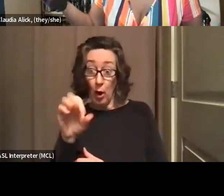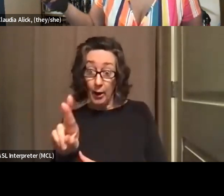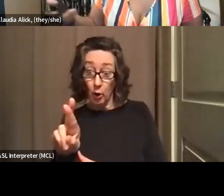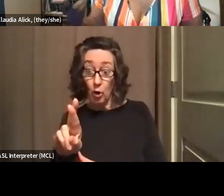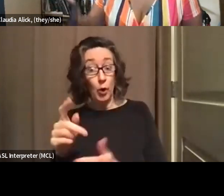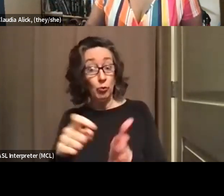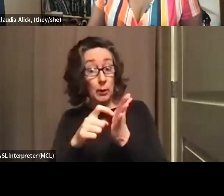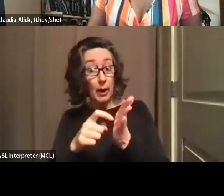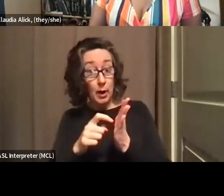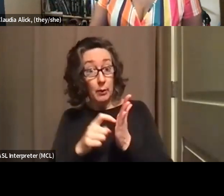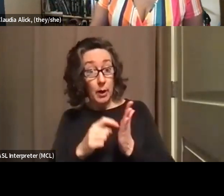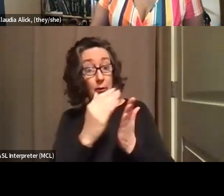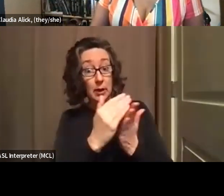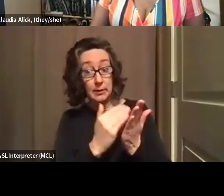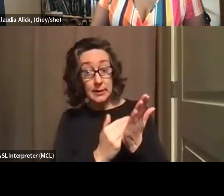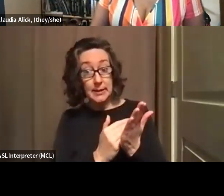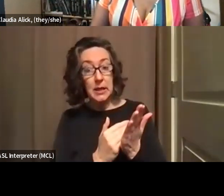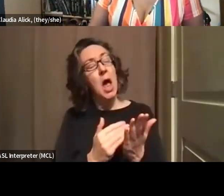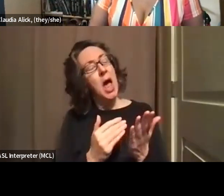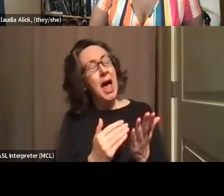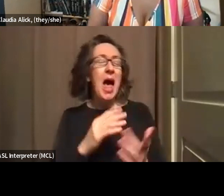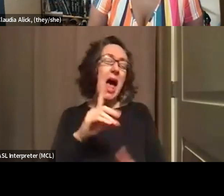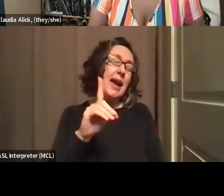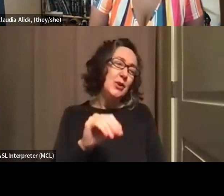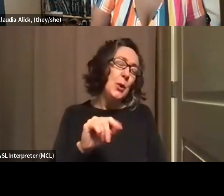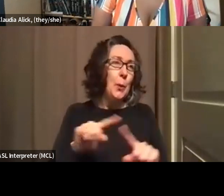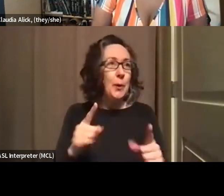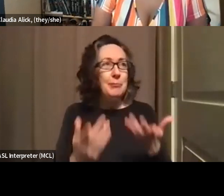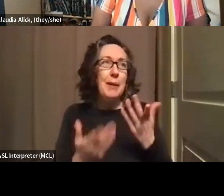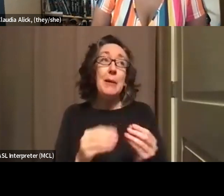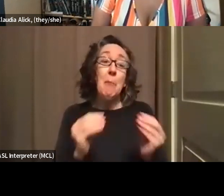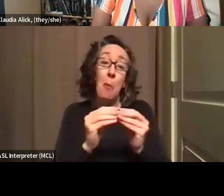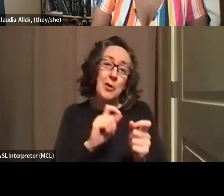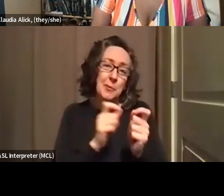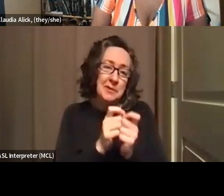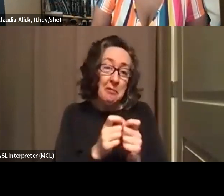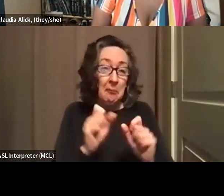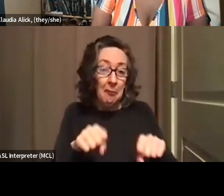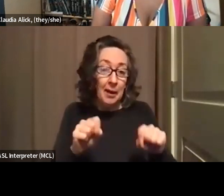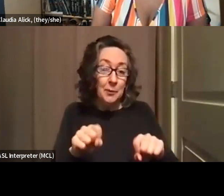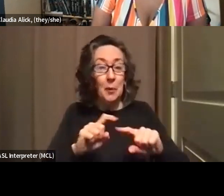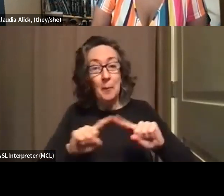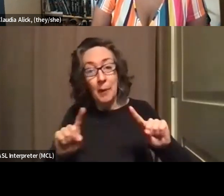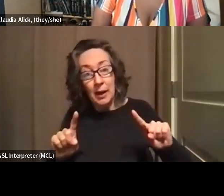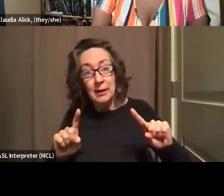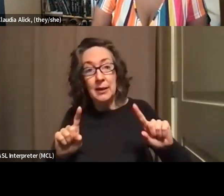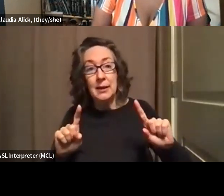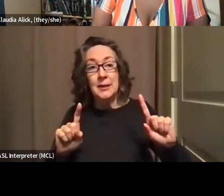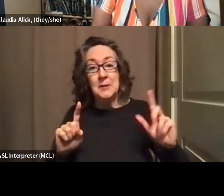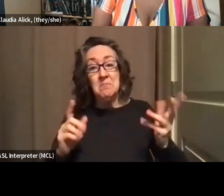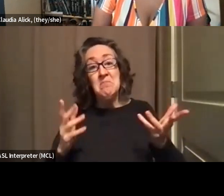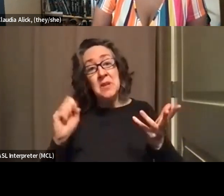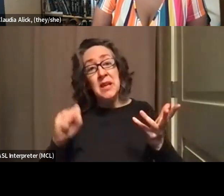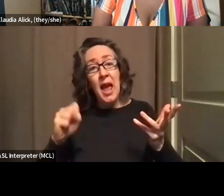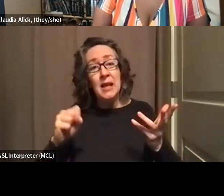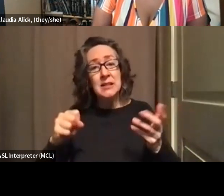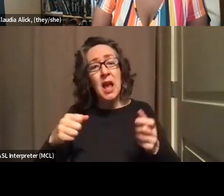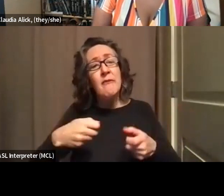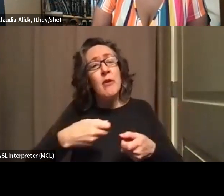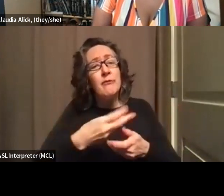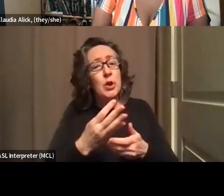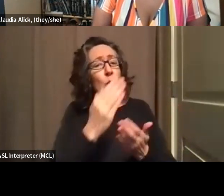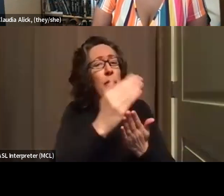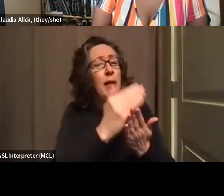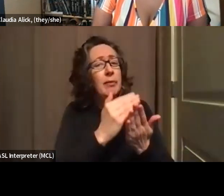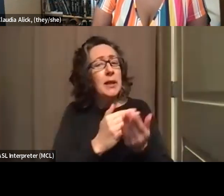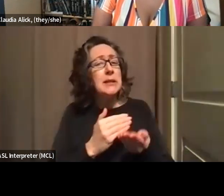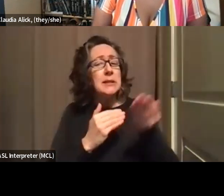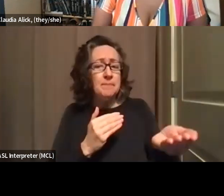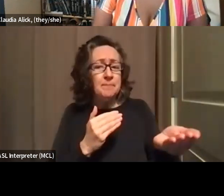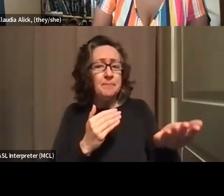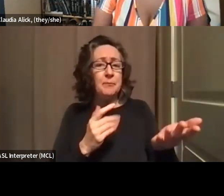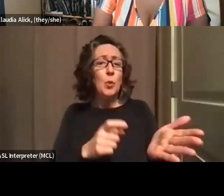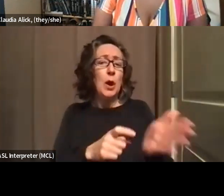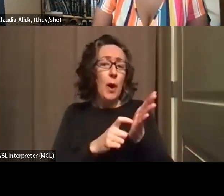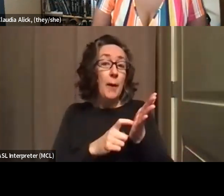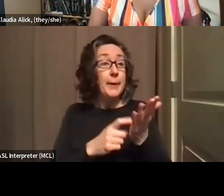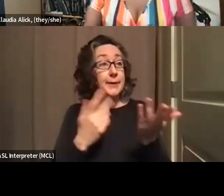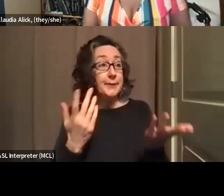I could be more specific in terms of, you know, but yeah there's requirements in terms